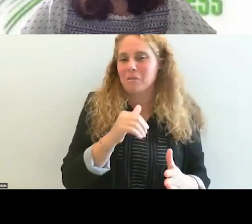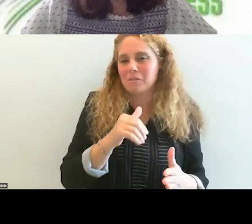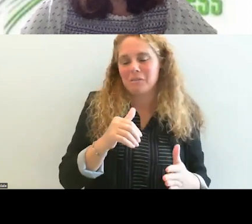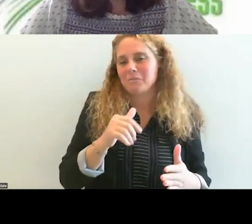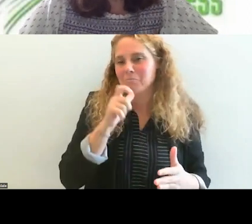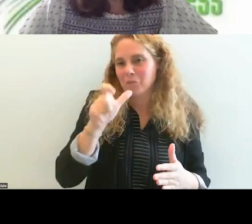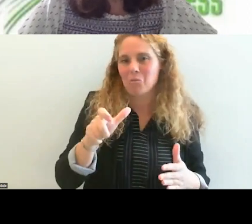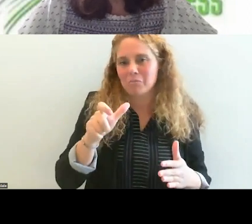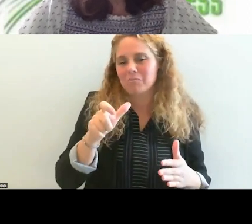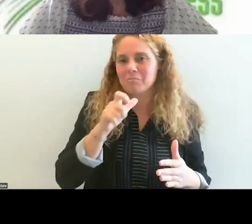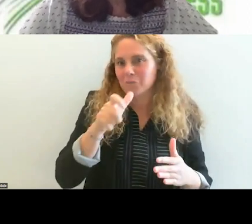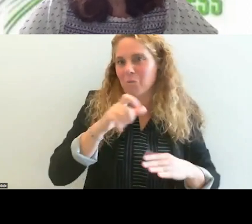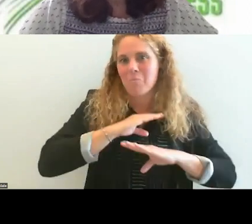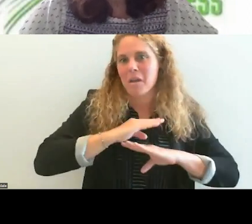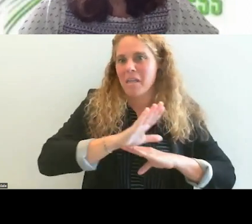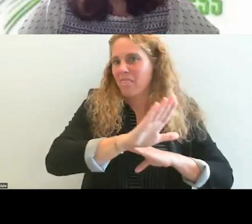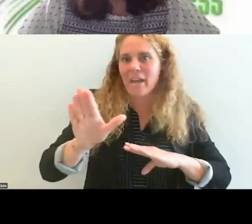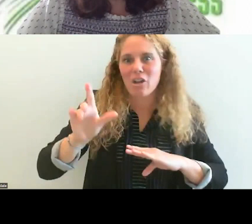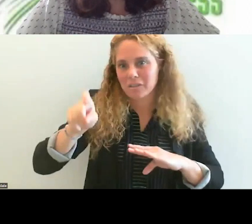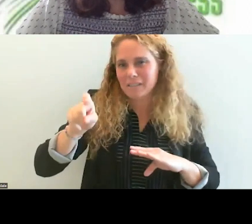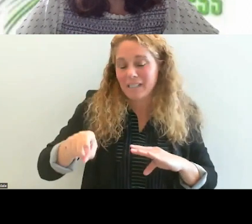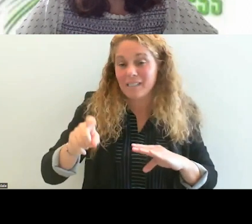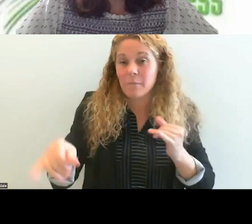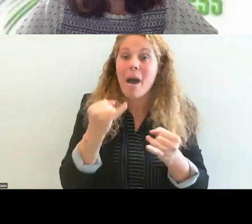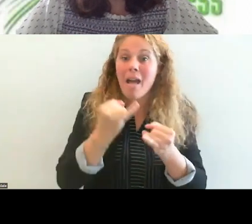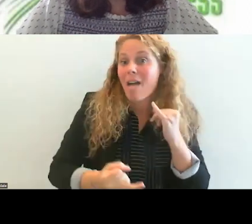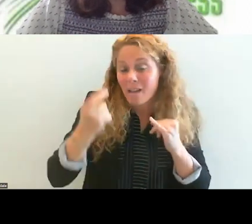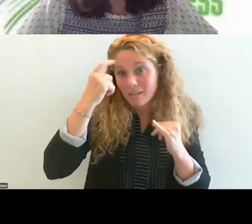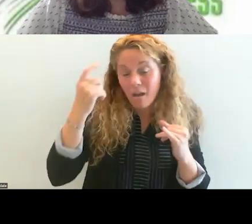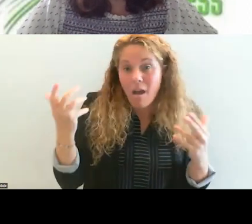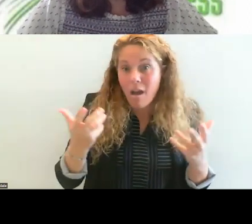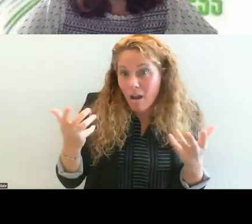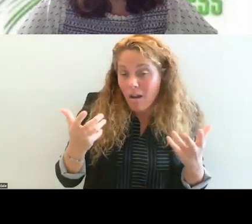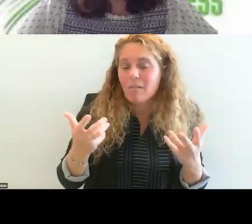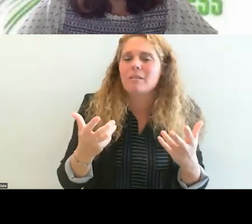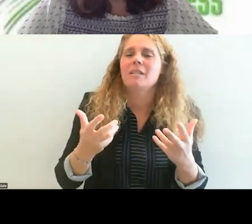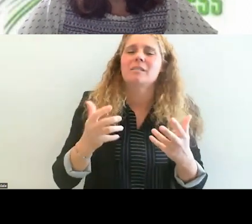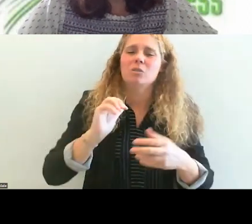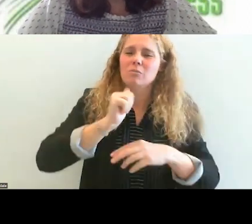AND THAT BRINGS ME TO MY FINAL THOUGHT, WHICH IS BUILDING THIS CRISIS SYSTEM IS FANTASTIC.